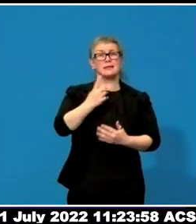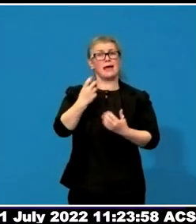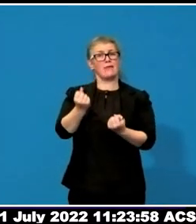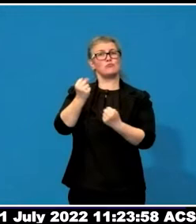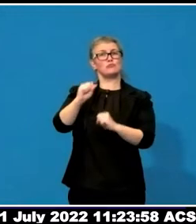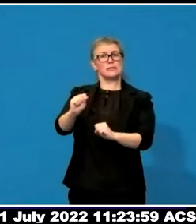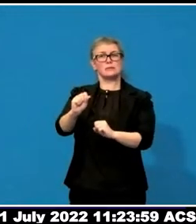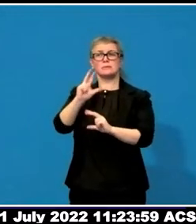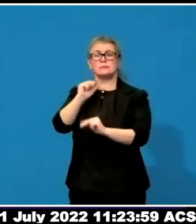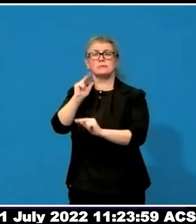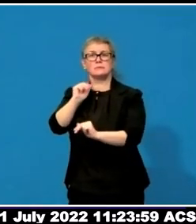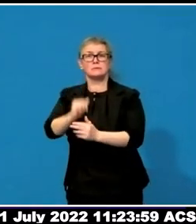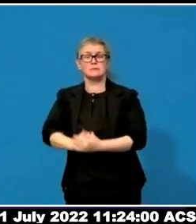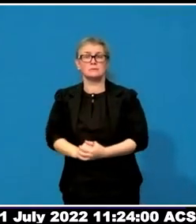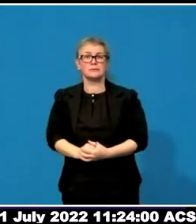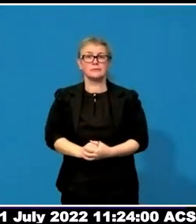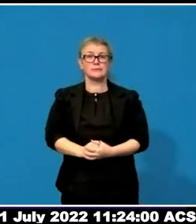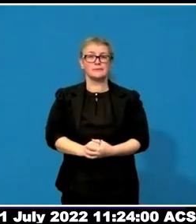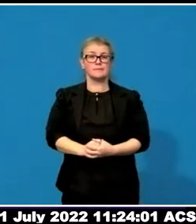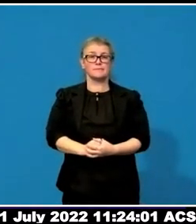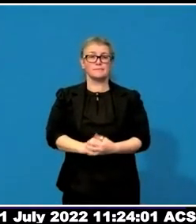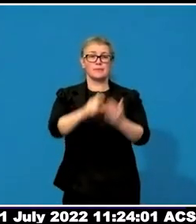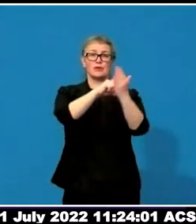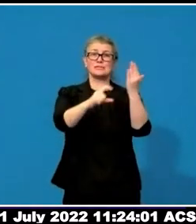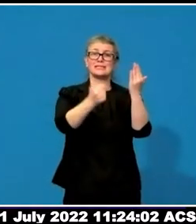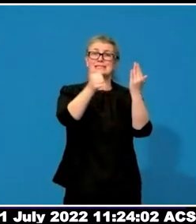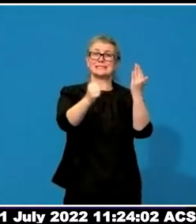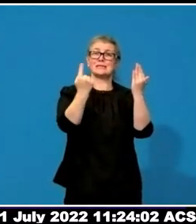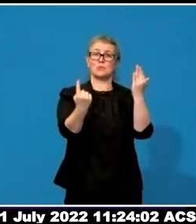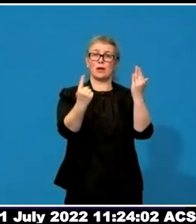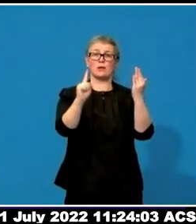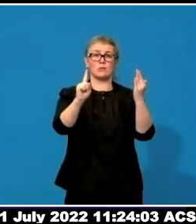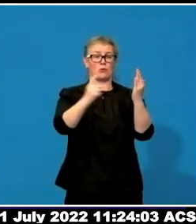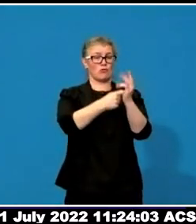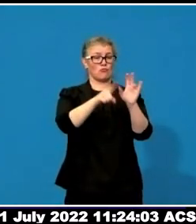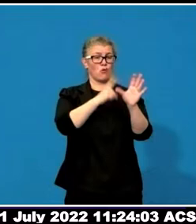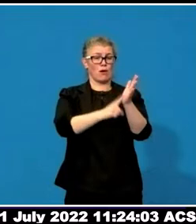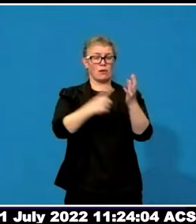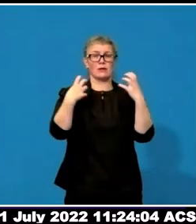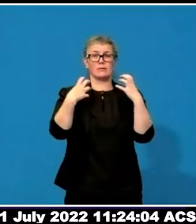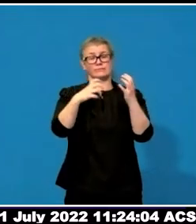First, section 61 of the Royal Commissions Act 1902 (Commonwealth) makes it an offence